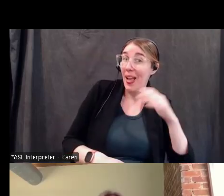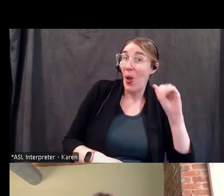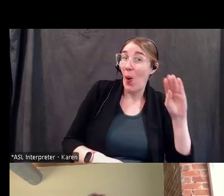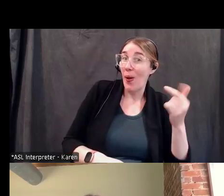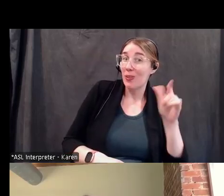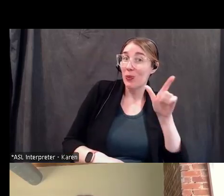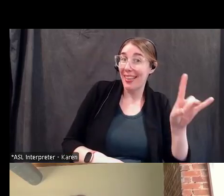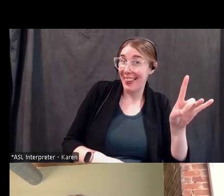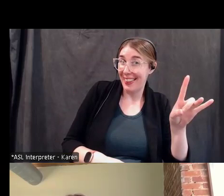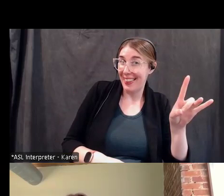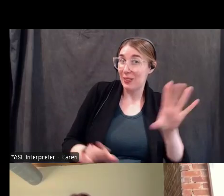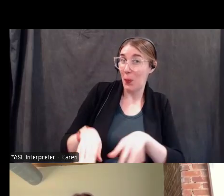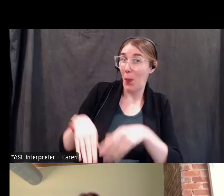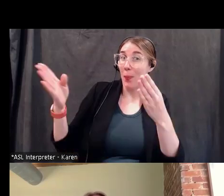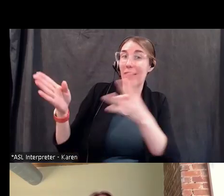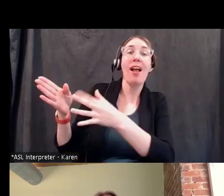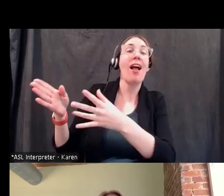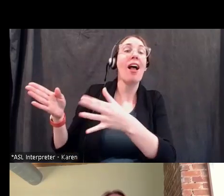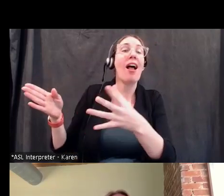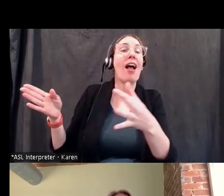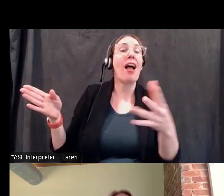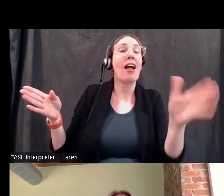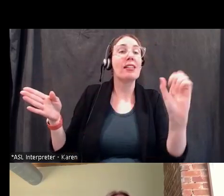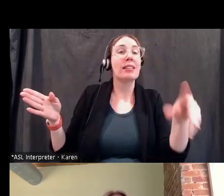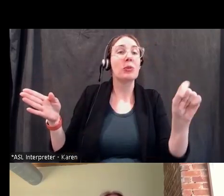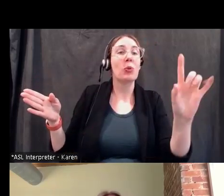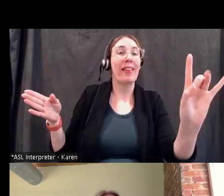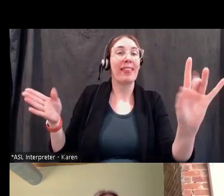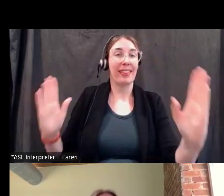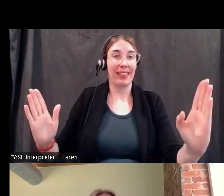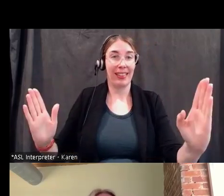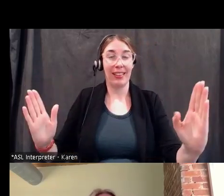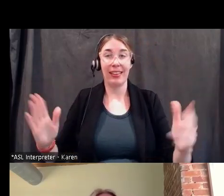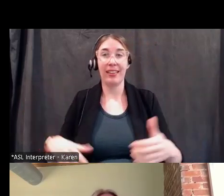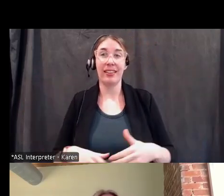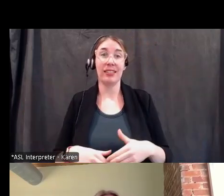and then it will go through September 8th. So there will be featured 22 sports.